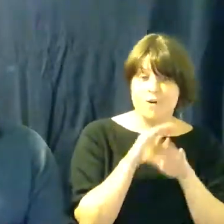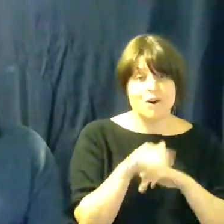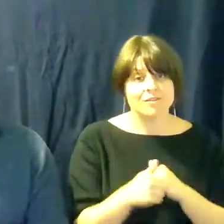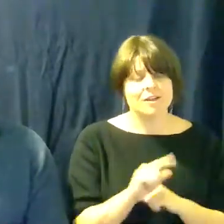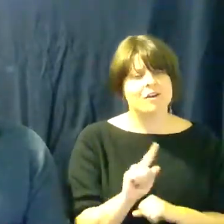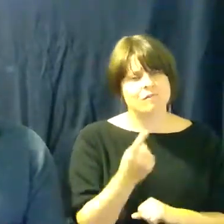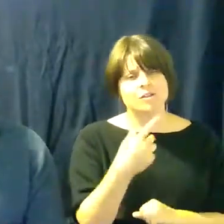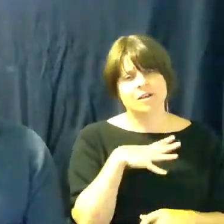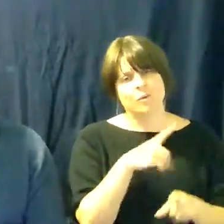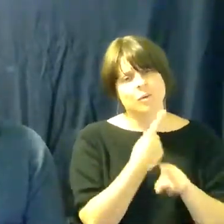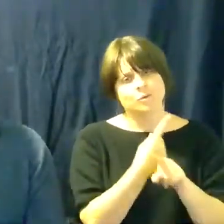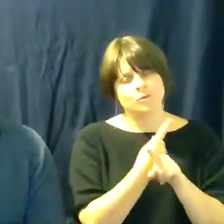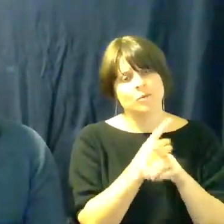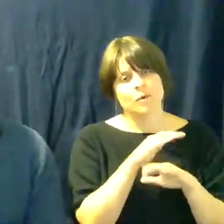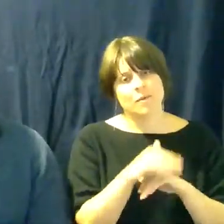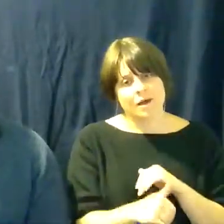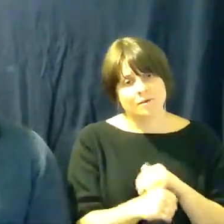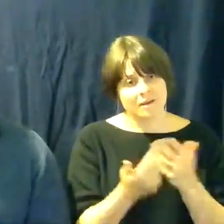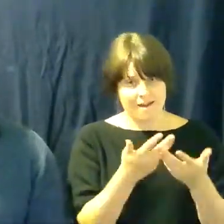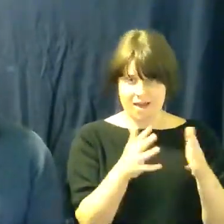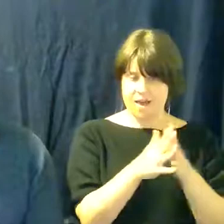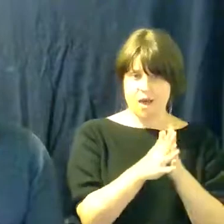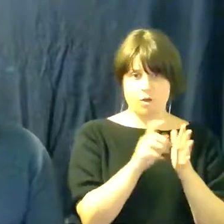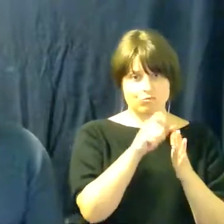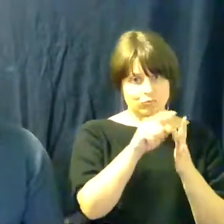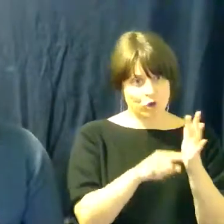of the Information Session. This is an exciting program that